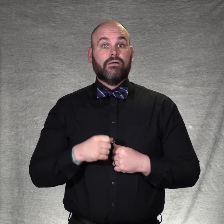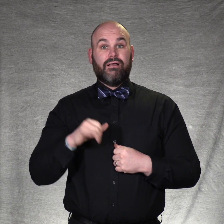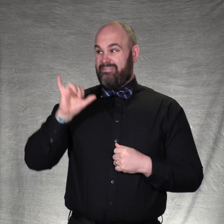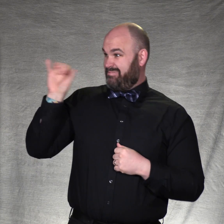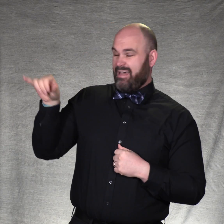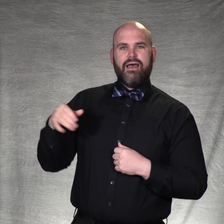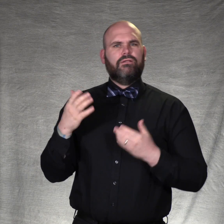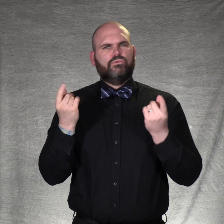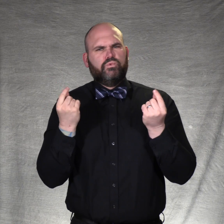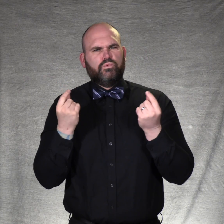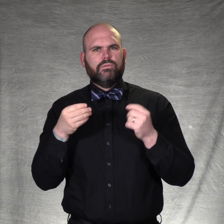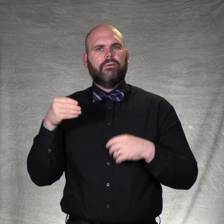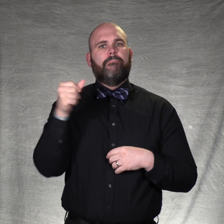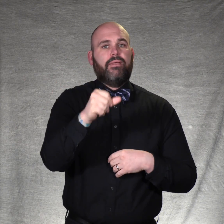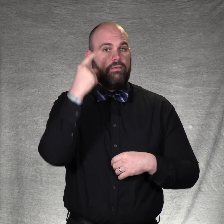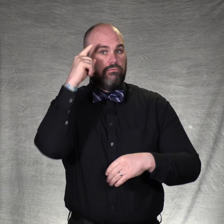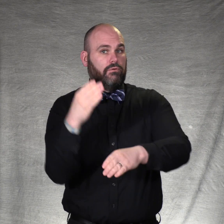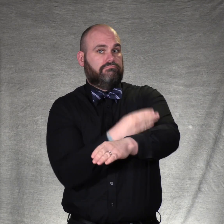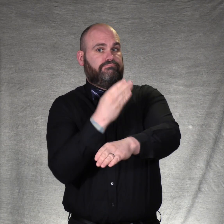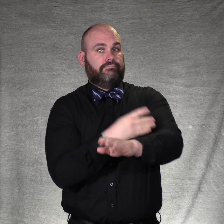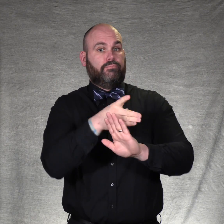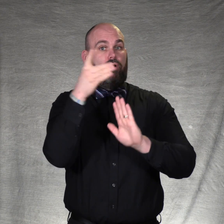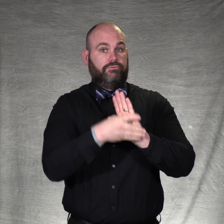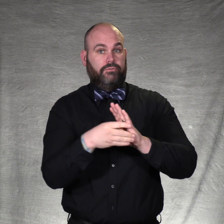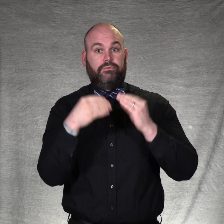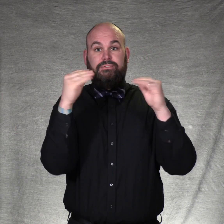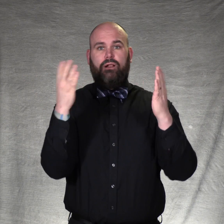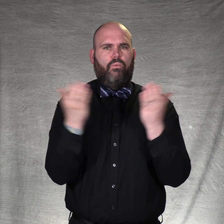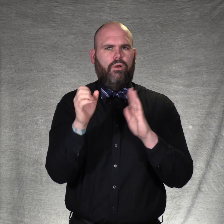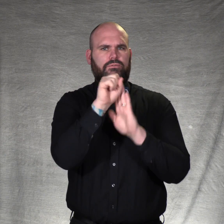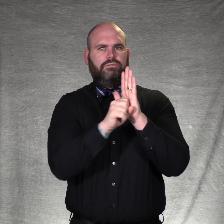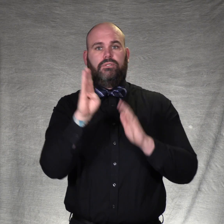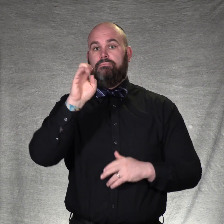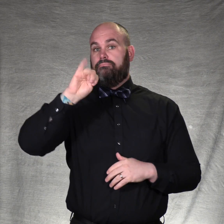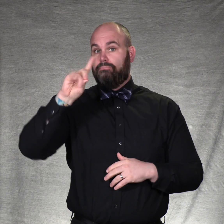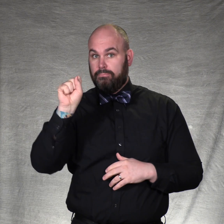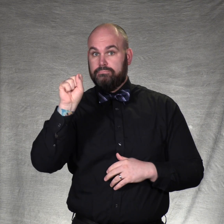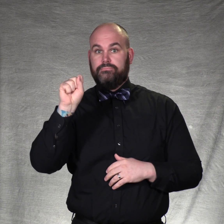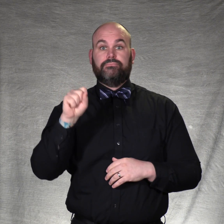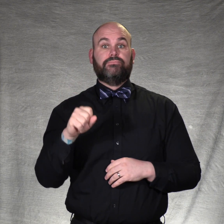It is usually called the Bonding Bill, because it pays for construction projects by selling state bonds.